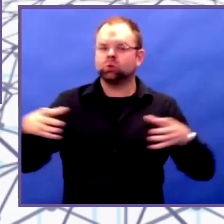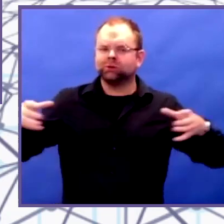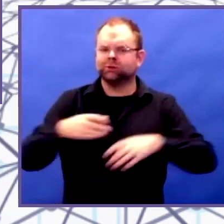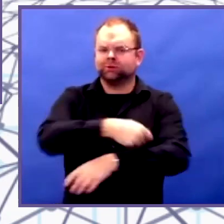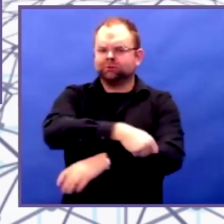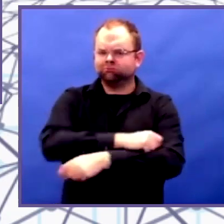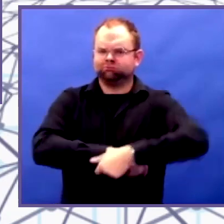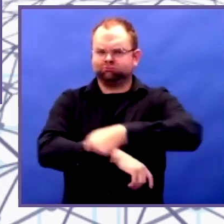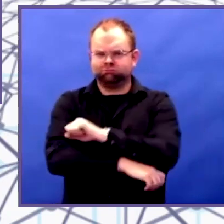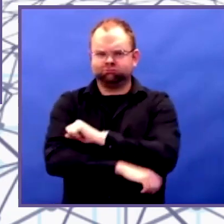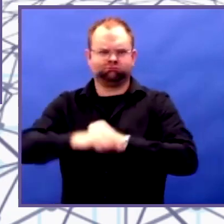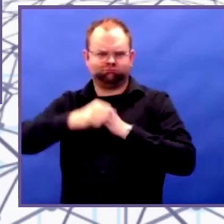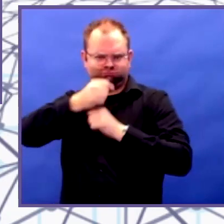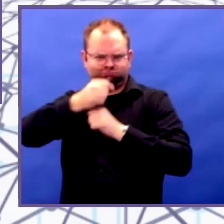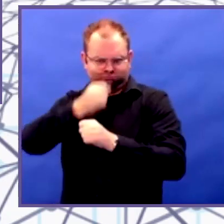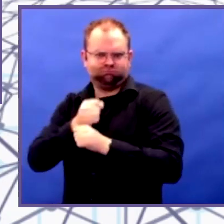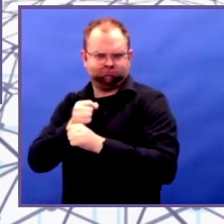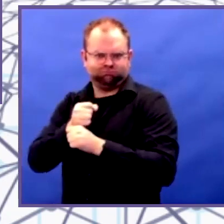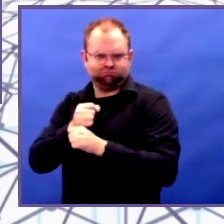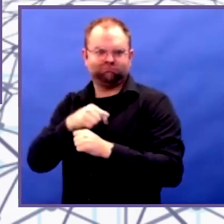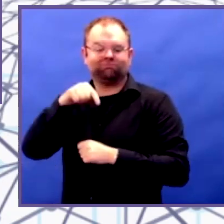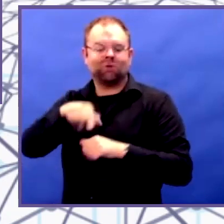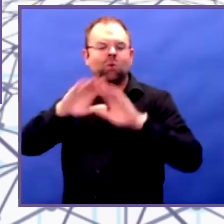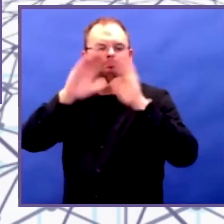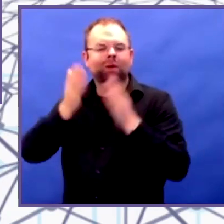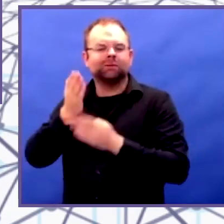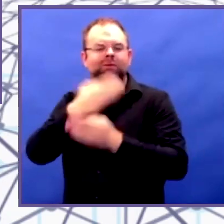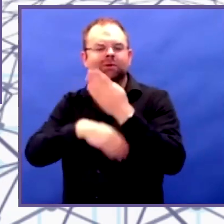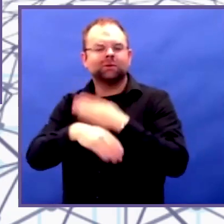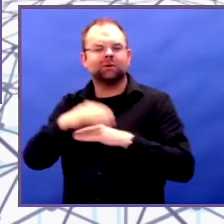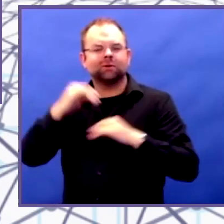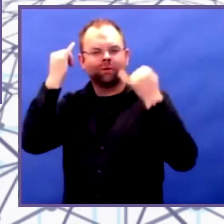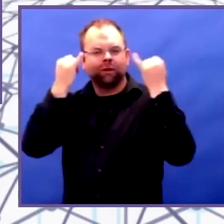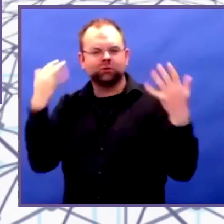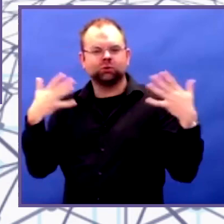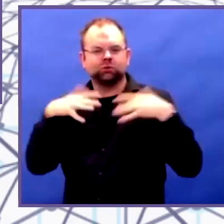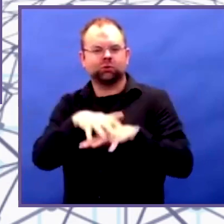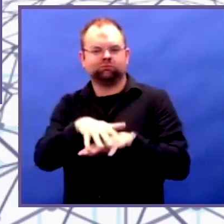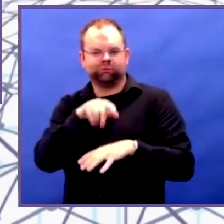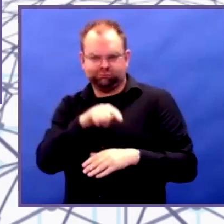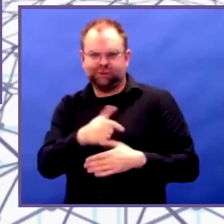living in informal settlement will have their lives improved. Thank you very much.